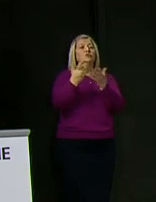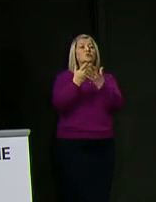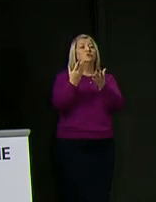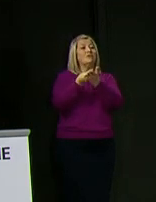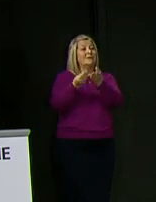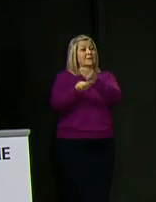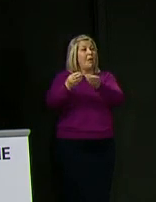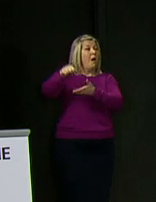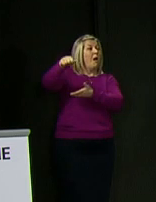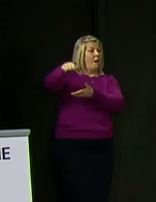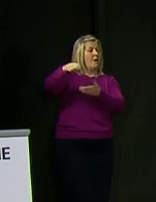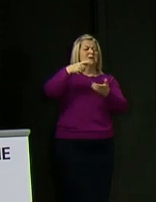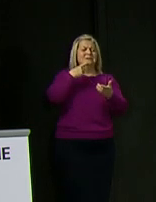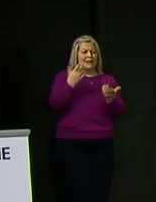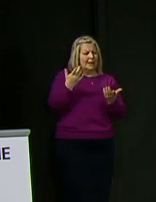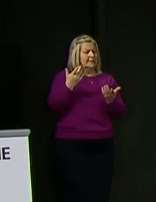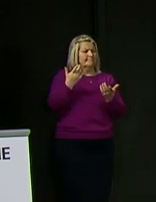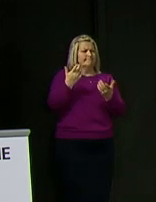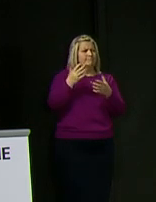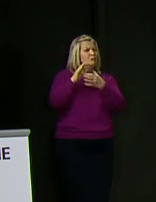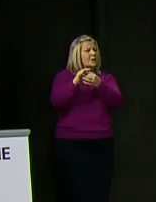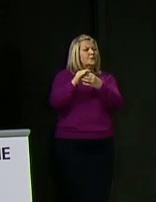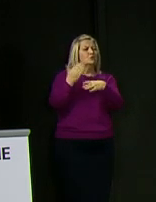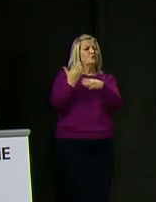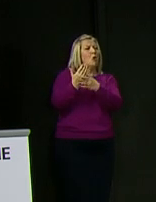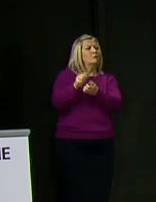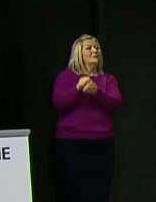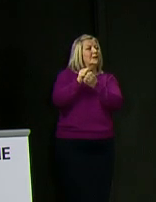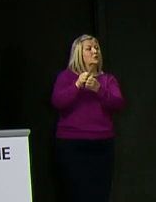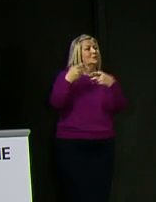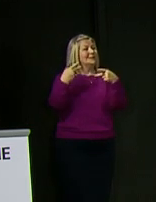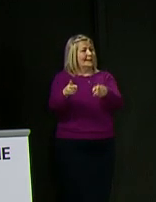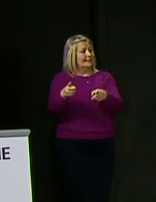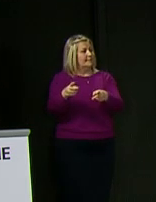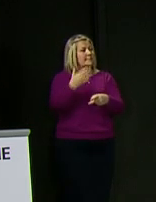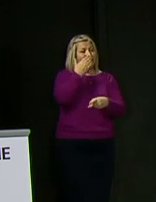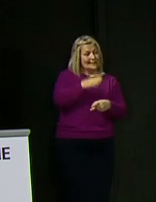winds down its job retention scheme. Given some workers in England are now being urged